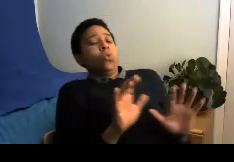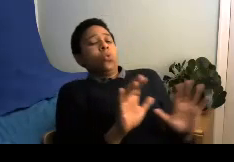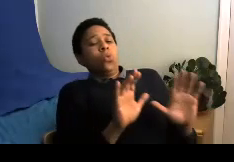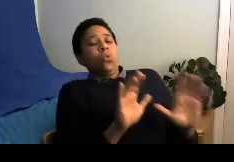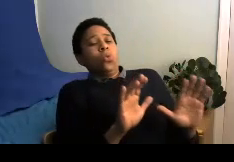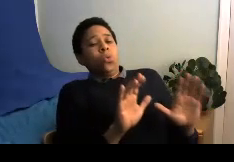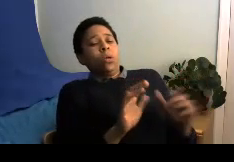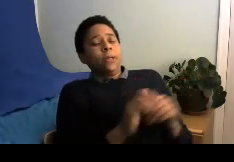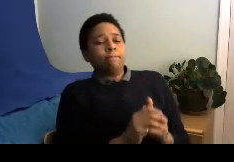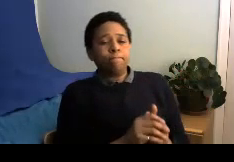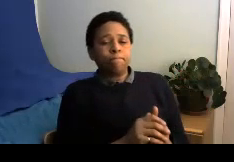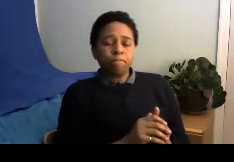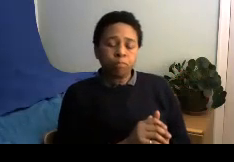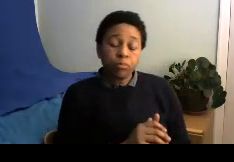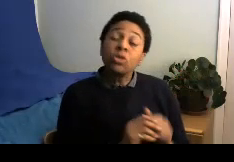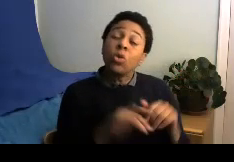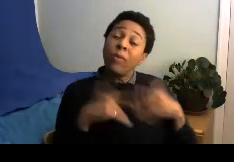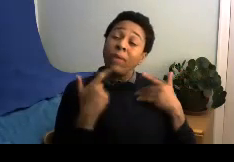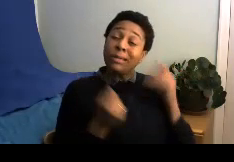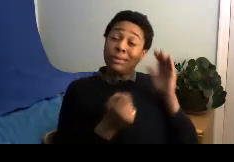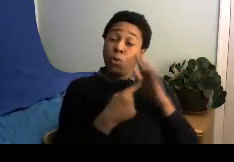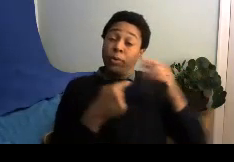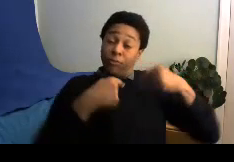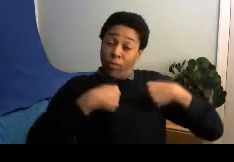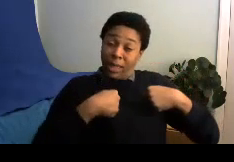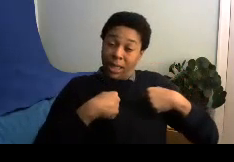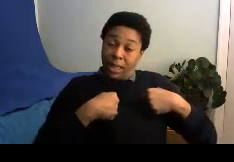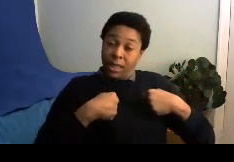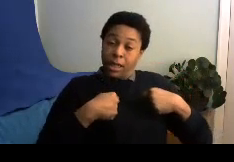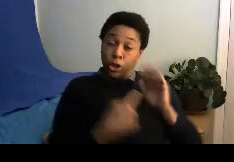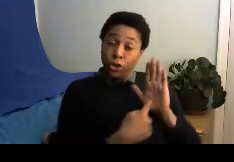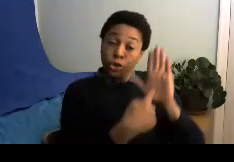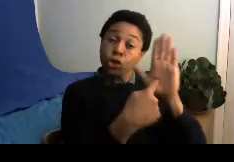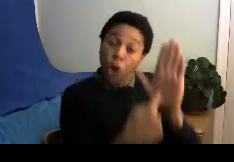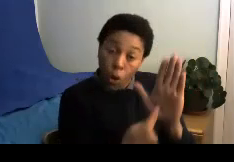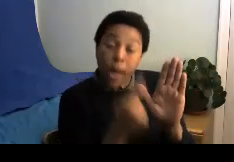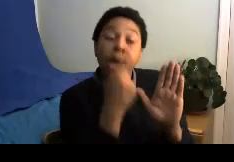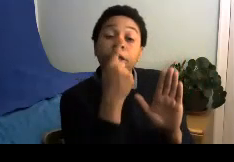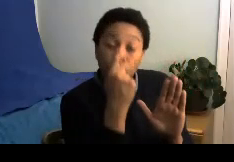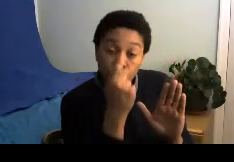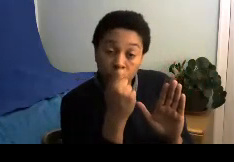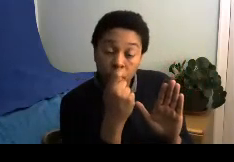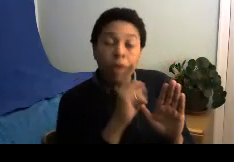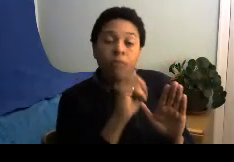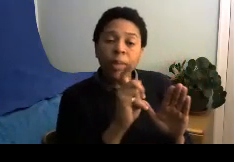So it was important for me to show a way out of that, to show that, you know, the circumstances in which you're